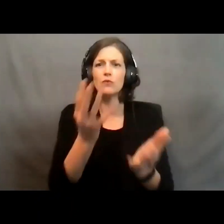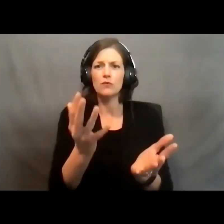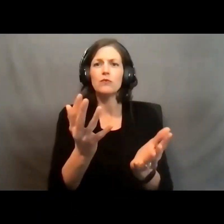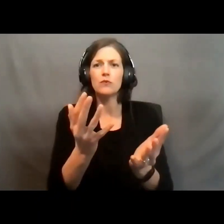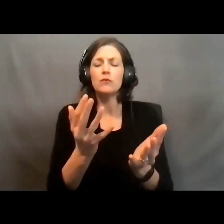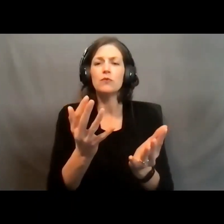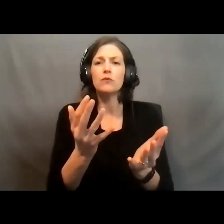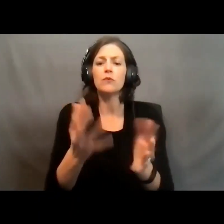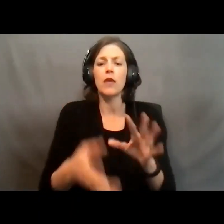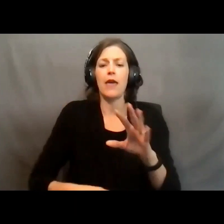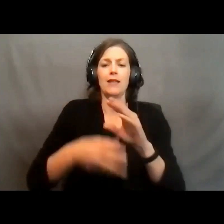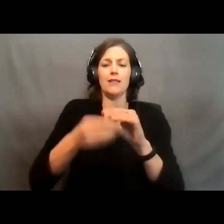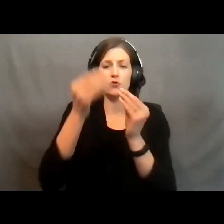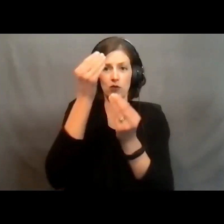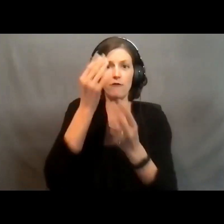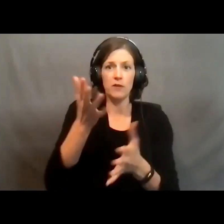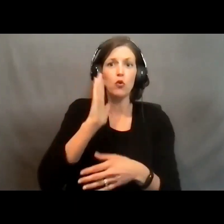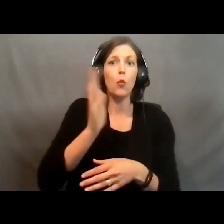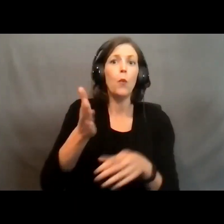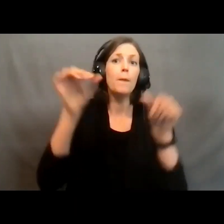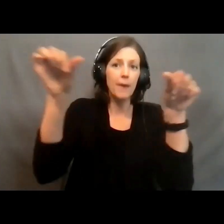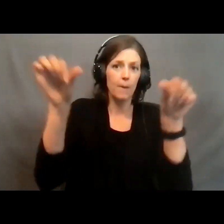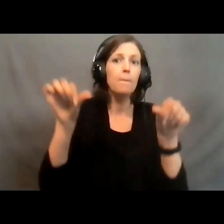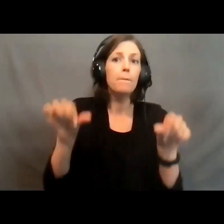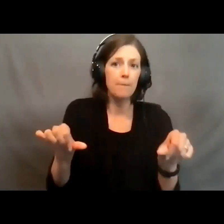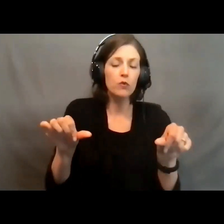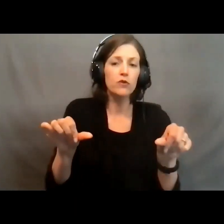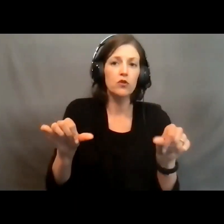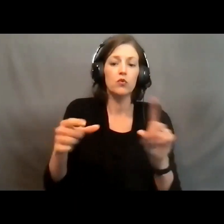information will be posted 13:33:38 to the AERA website